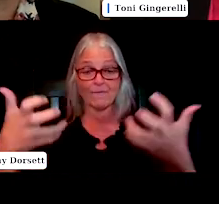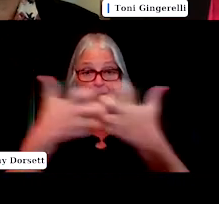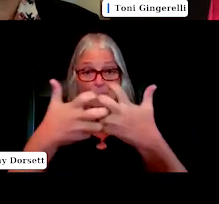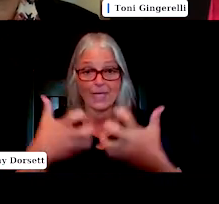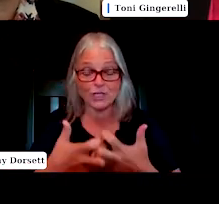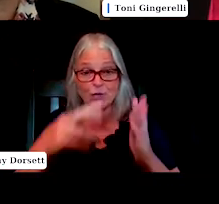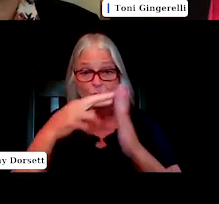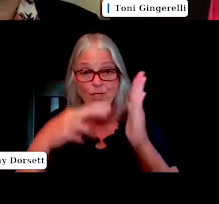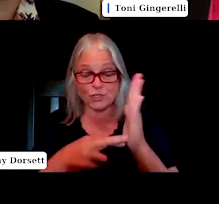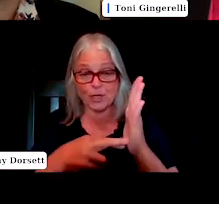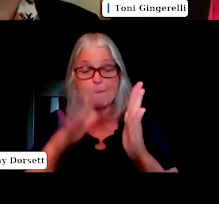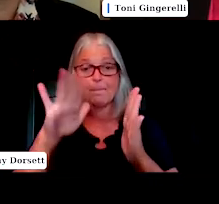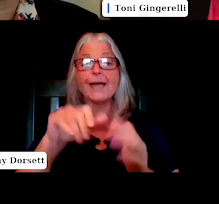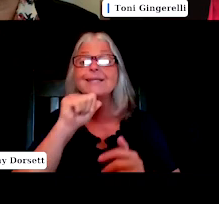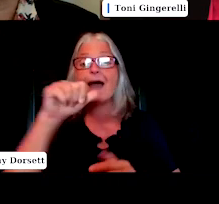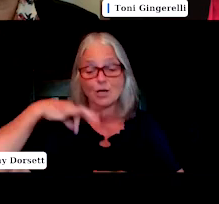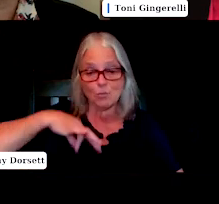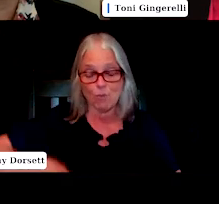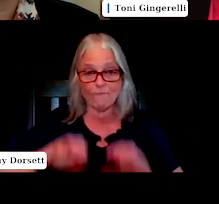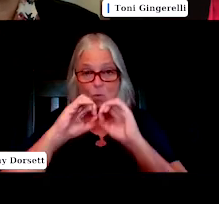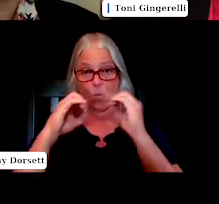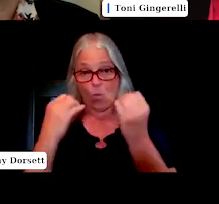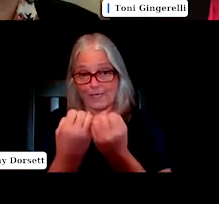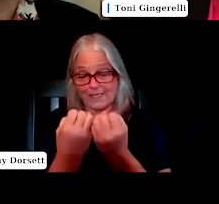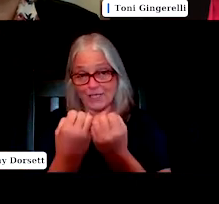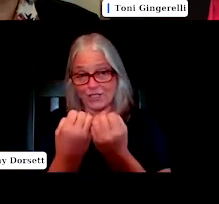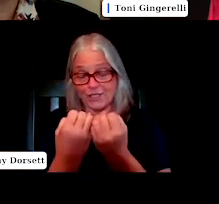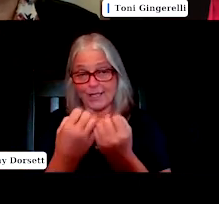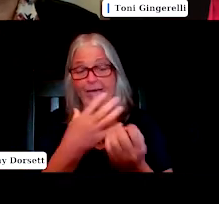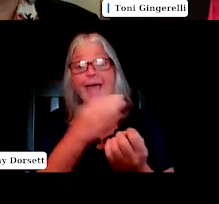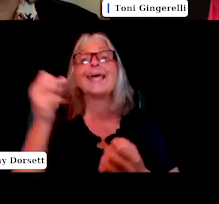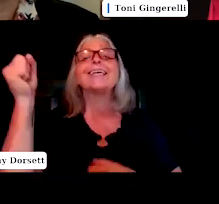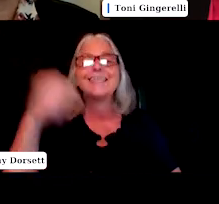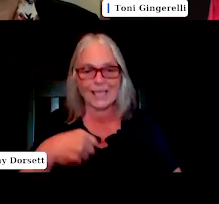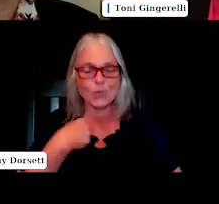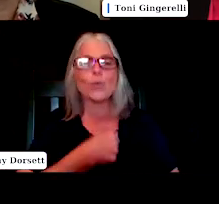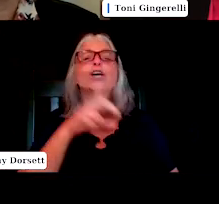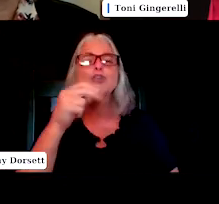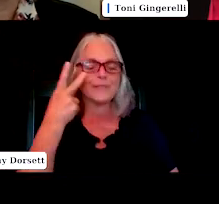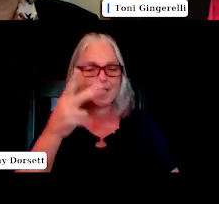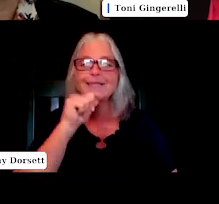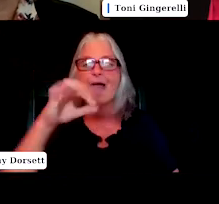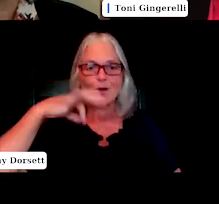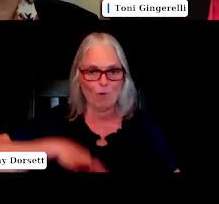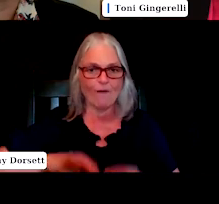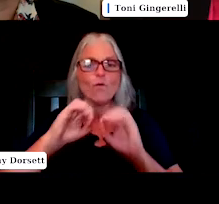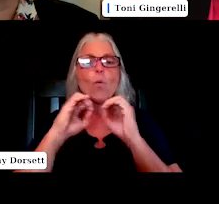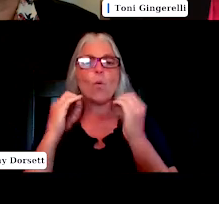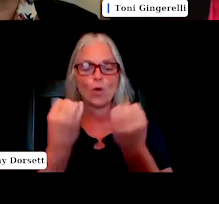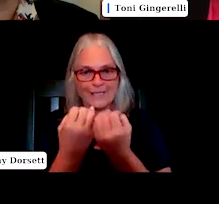By nonprofit organizations. And yes, we do see nonprofit organizations.